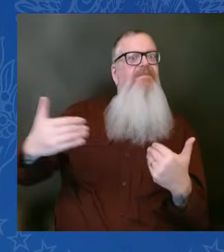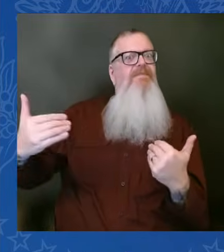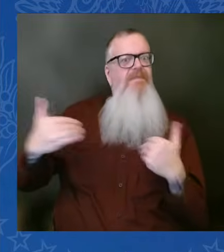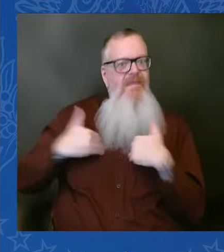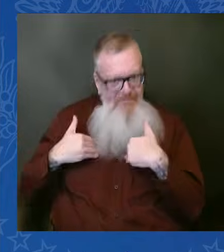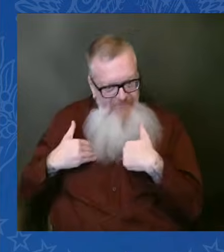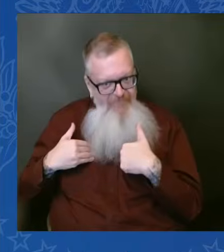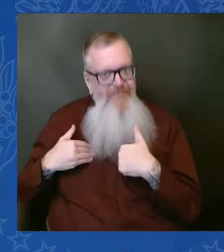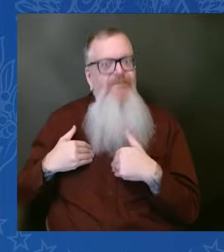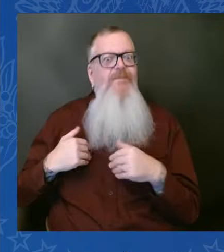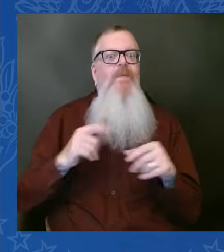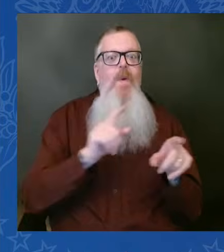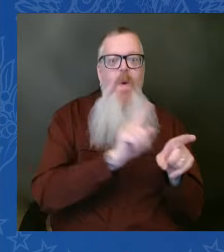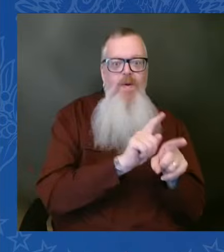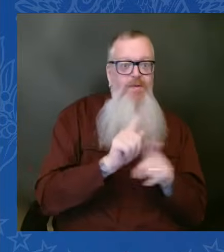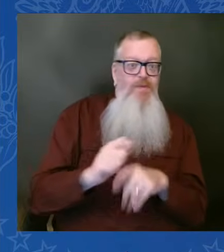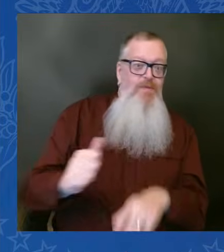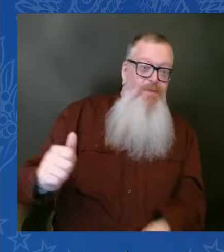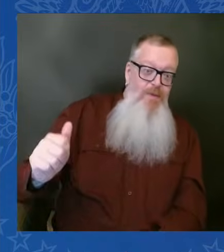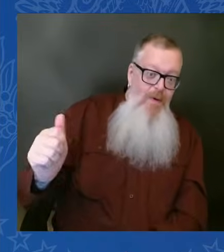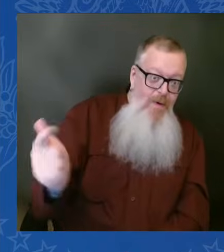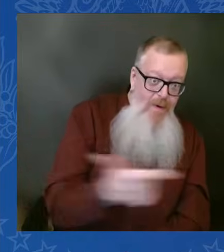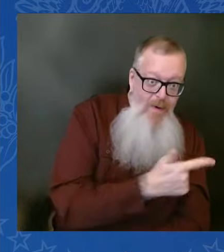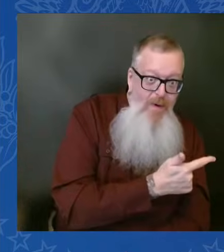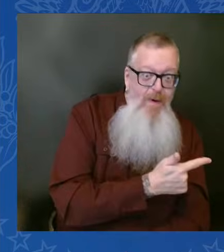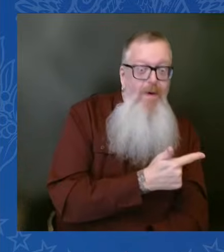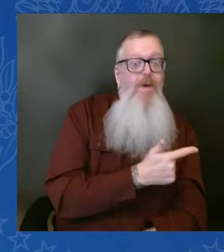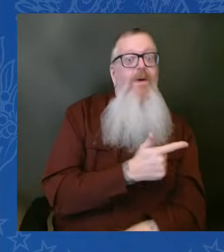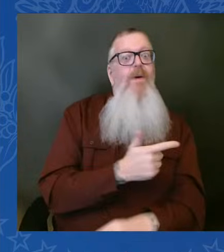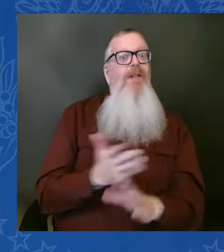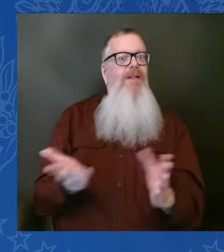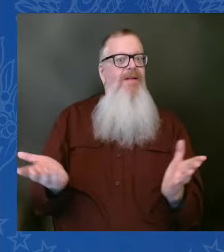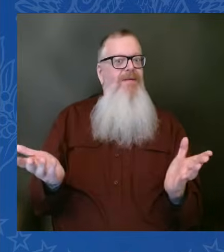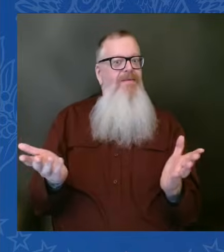is like a -- like an act of hope, of confidence.